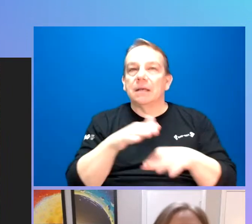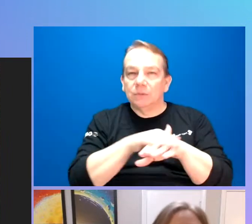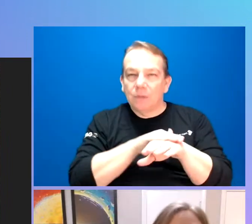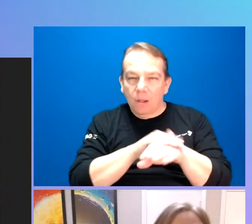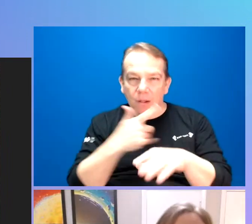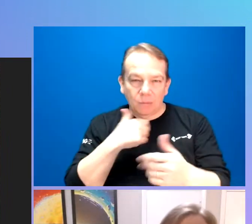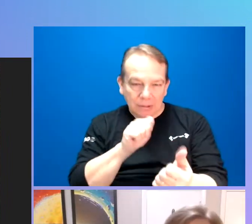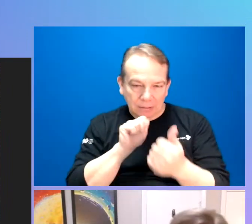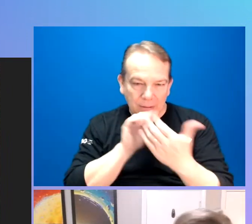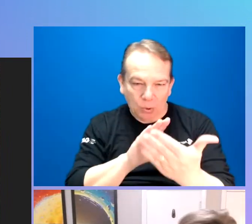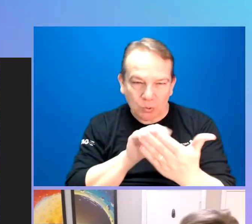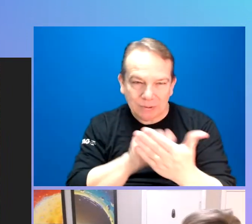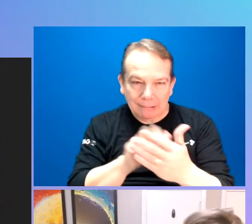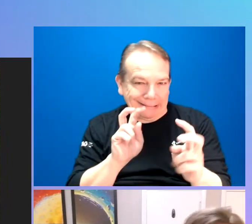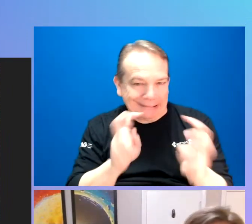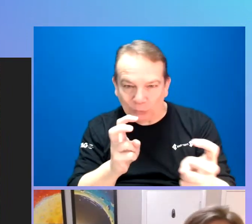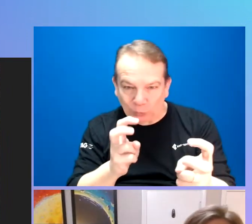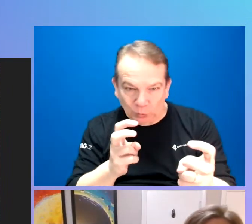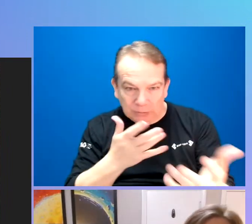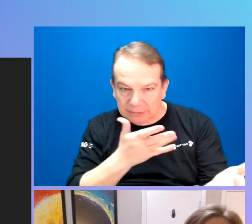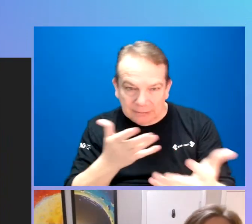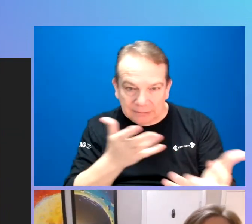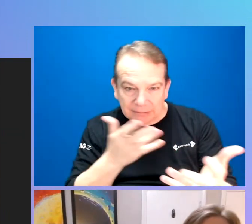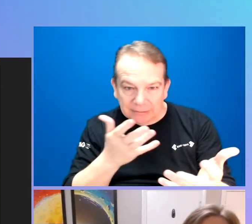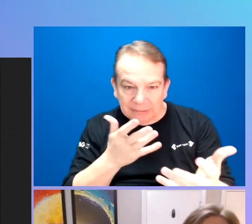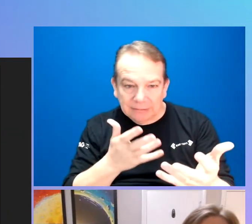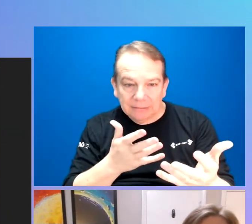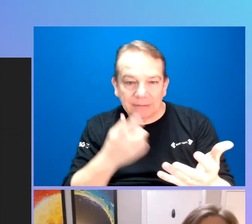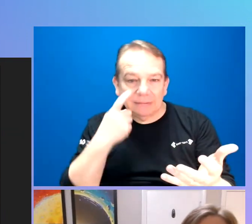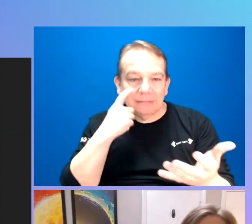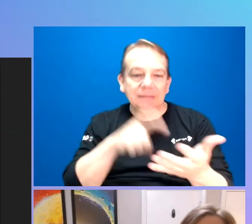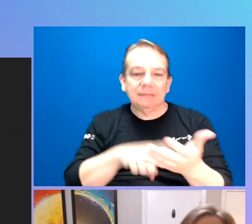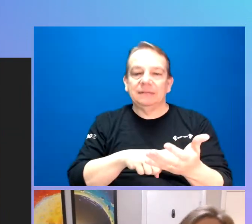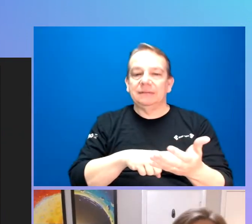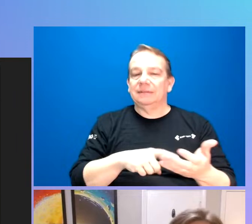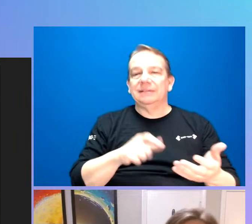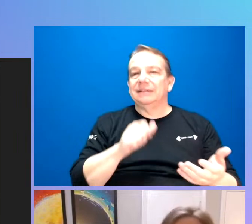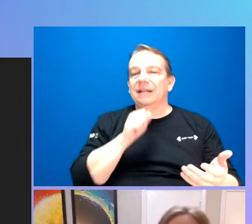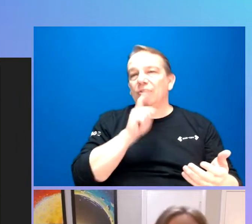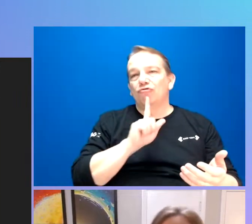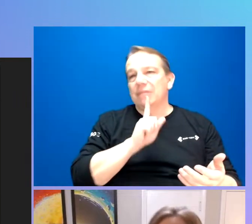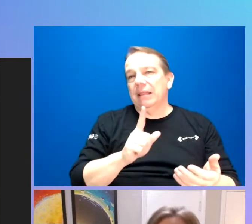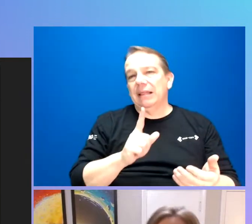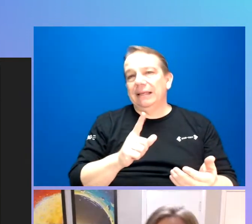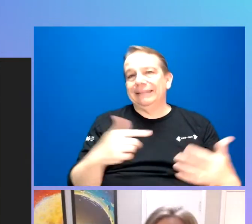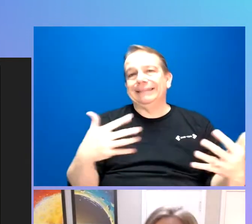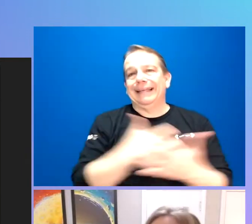find. That it's not actually a